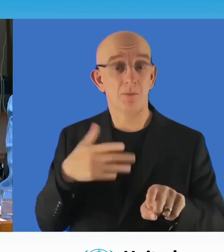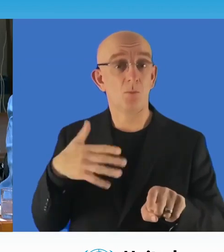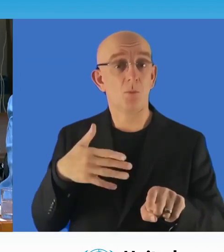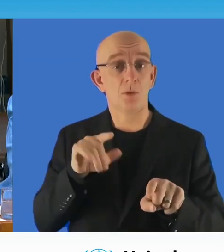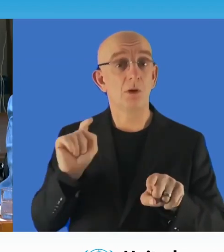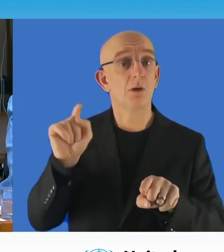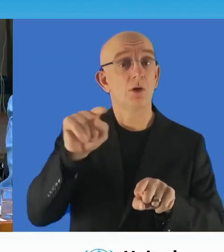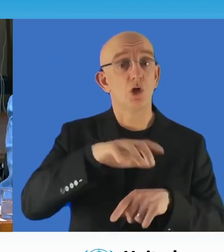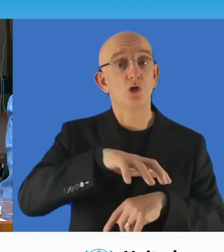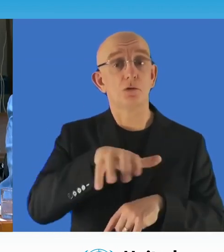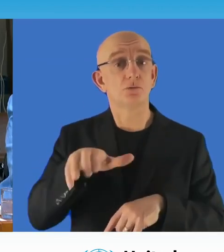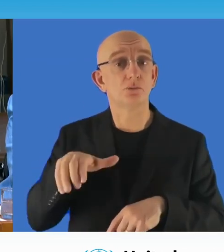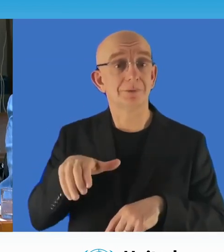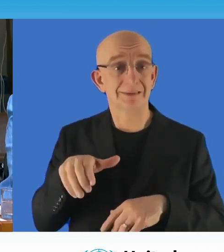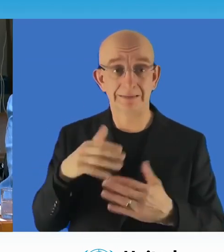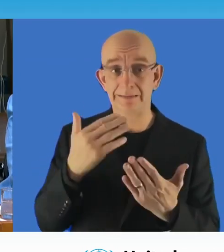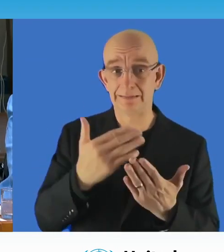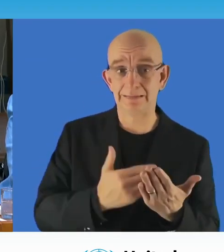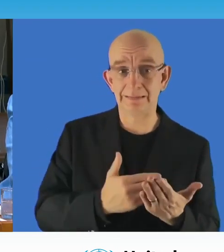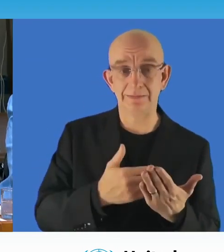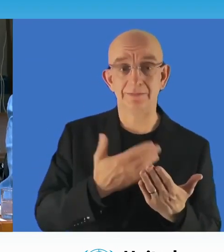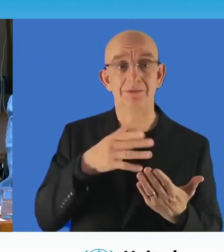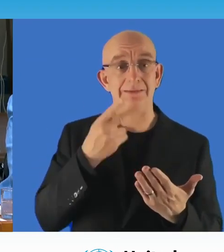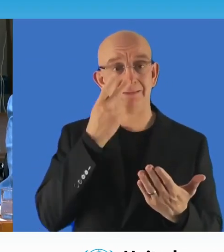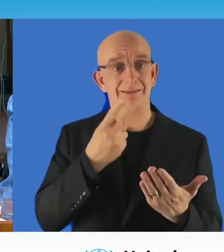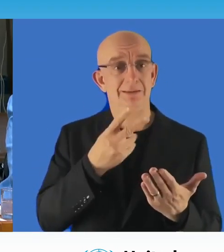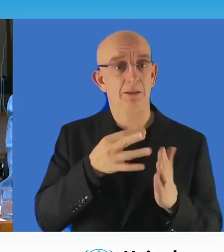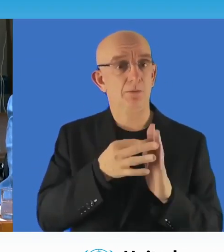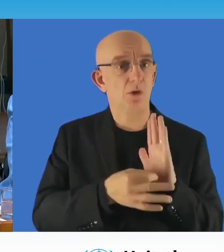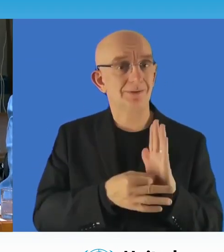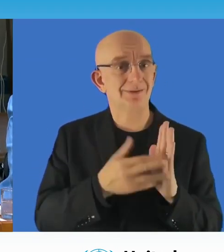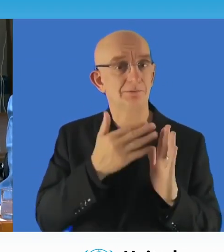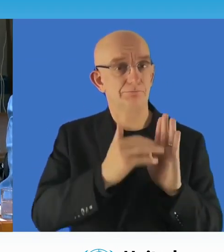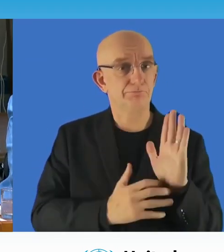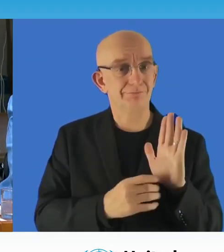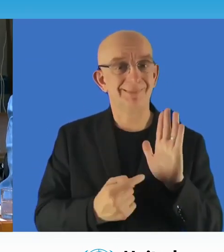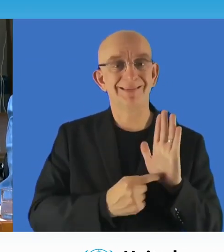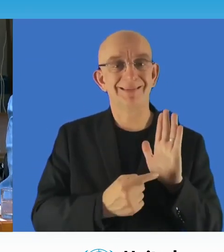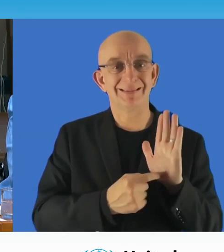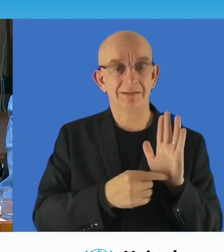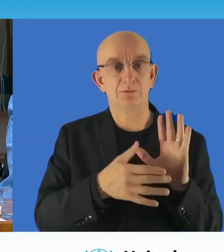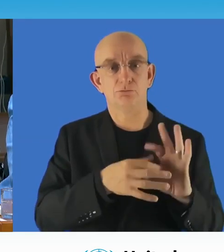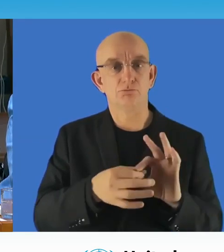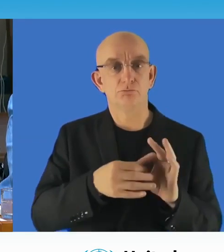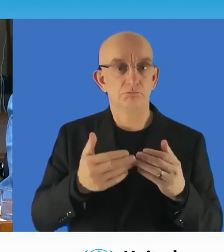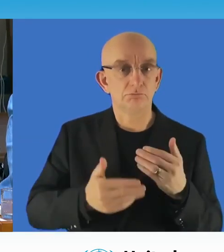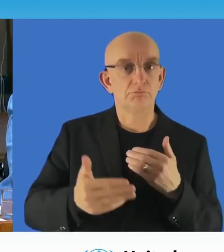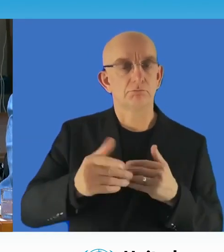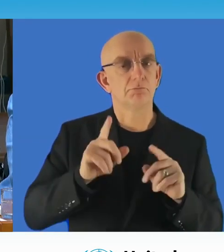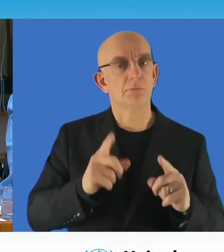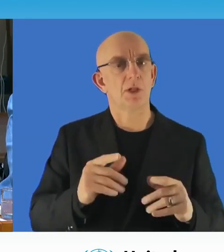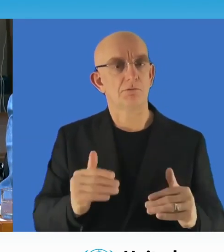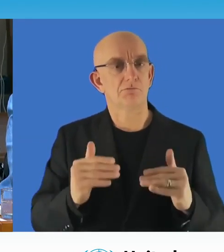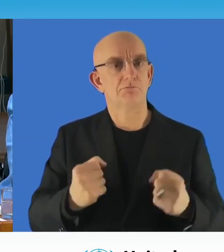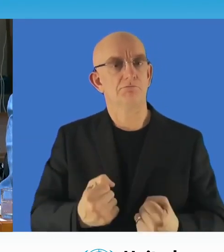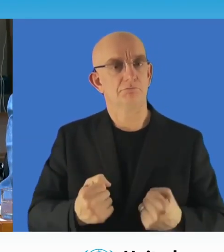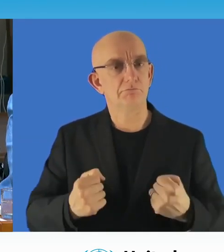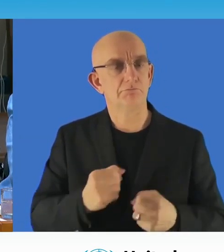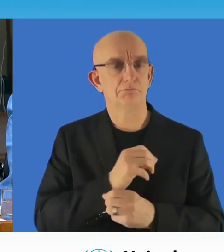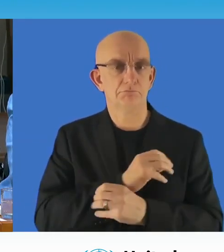reduction and Recovery the brief provides guidance and best practices from undp's offices worldwide